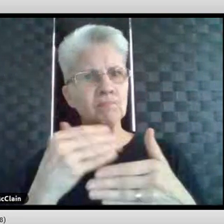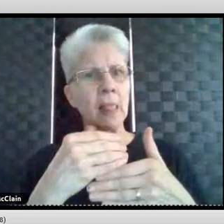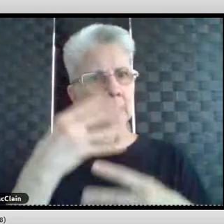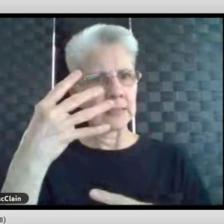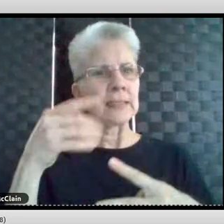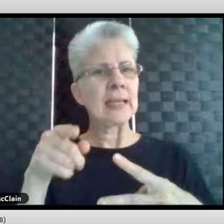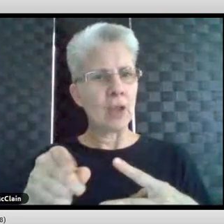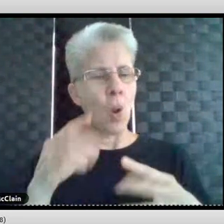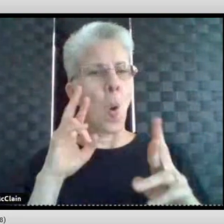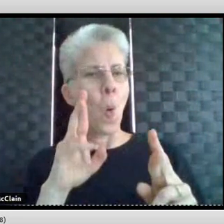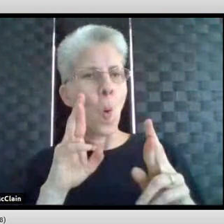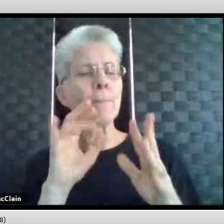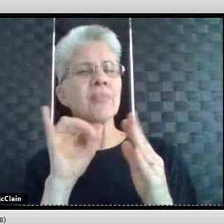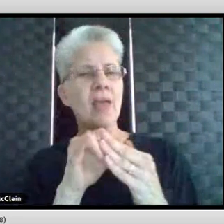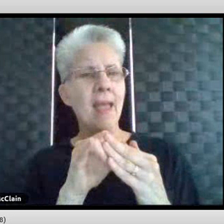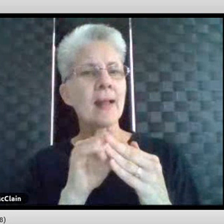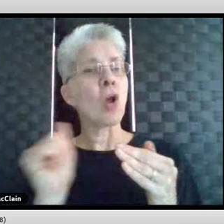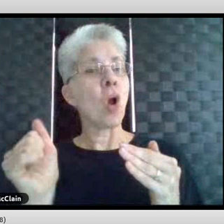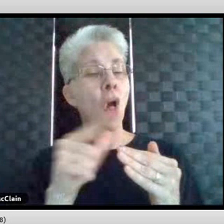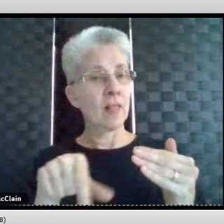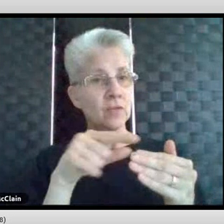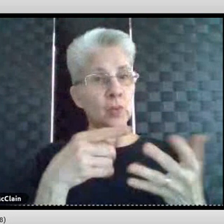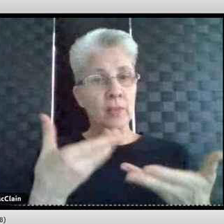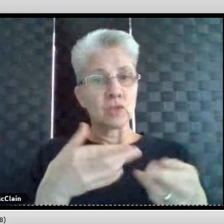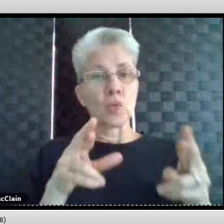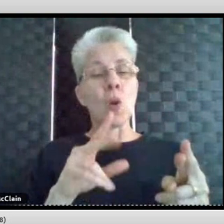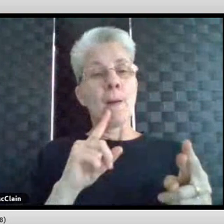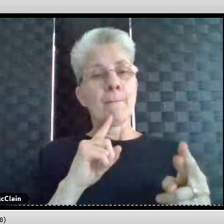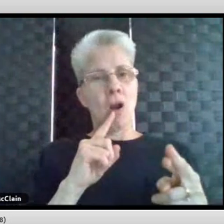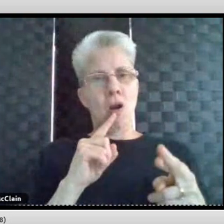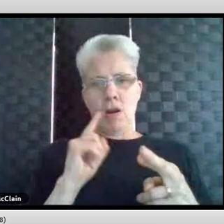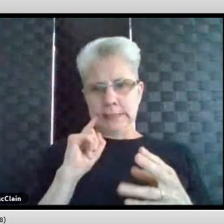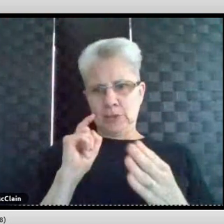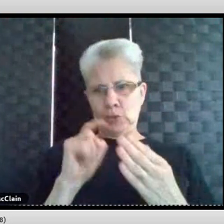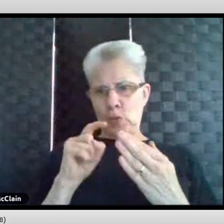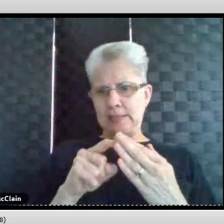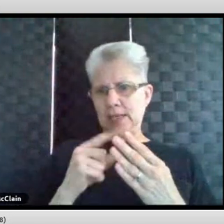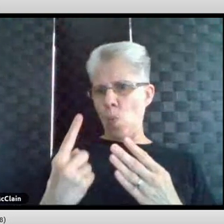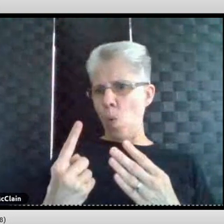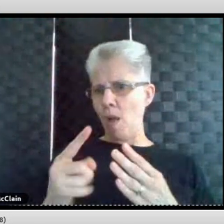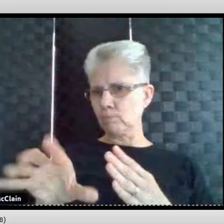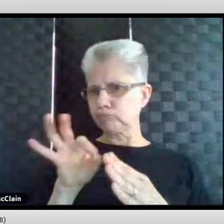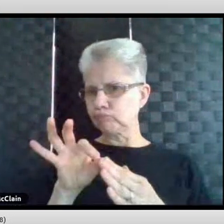that I hope all of you in this room are picking out at least one that you can pull